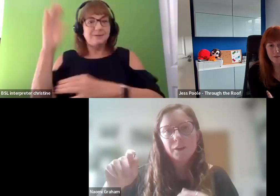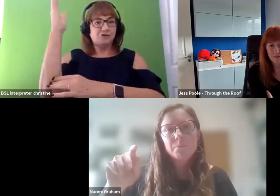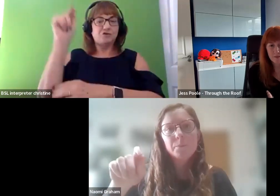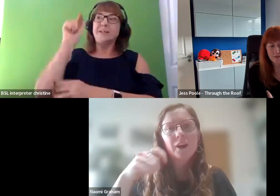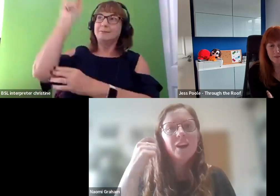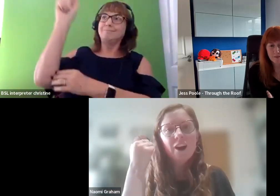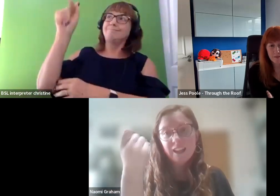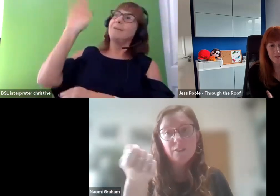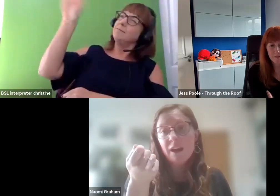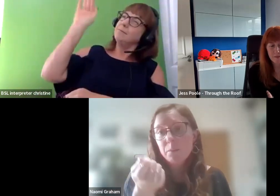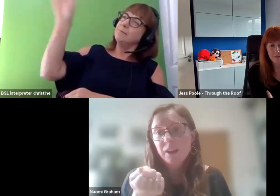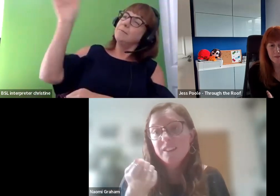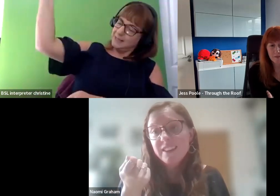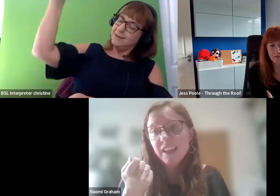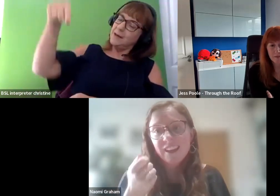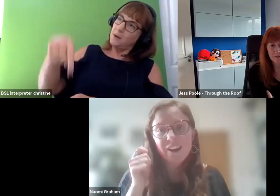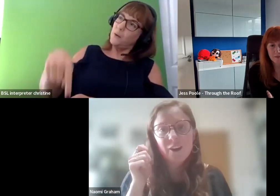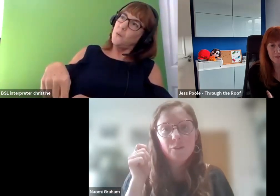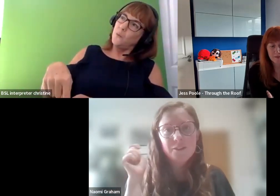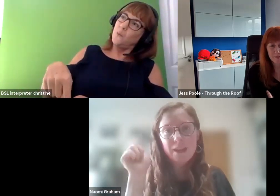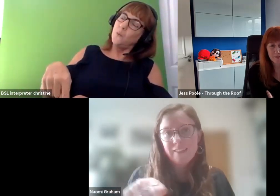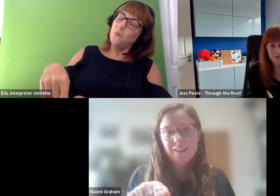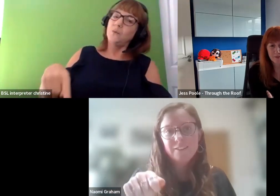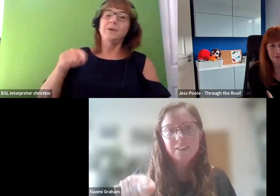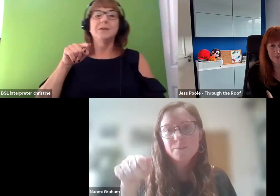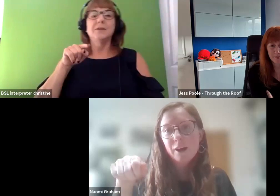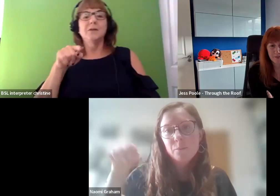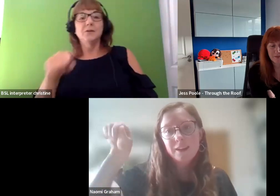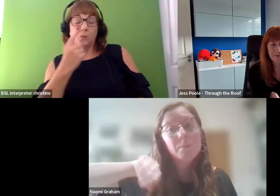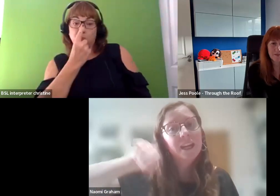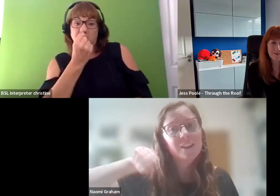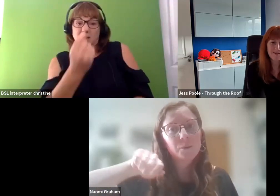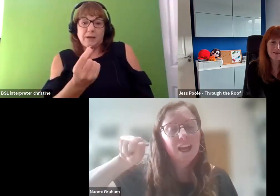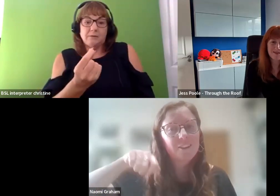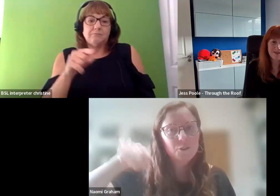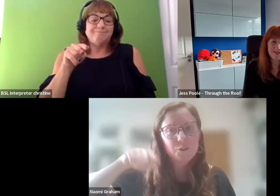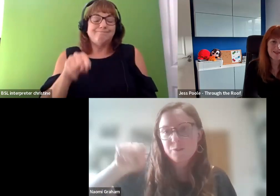welcome, but I give everybody a stick, and I often make that stick smell by dipping it into a candle,